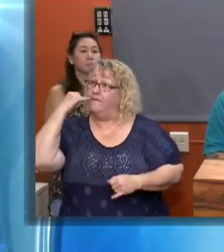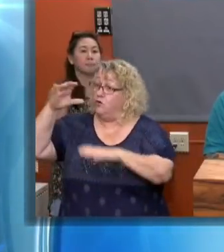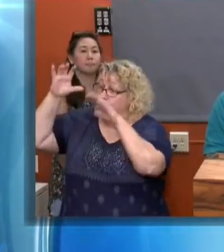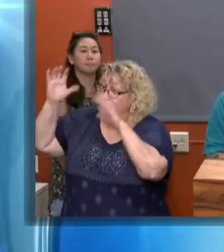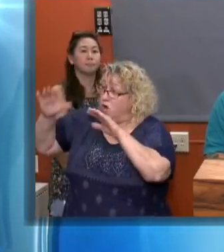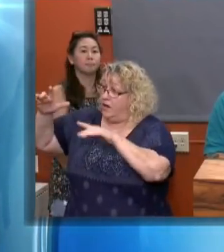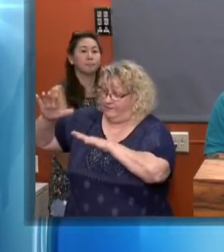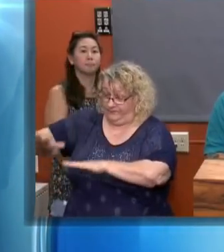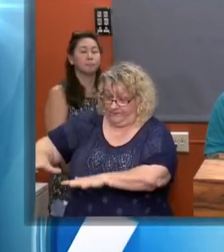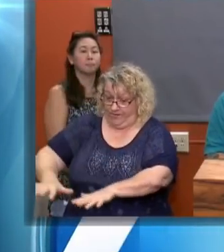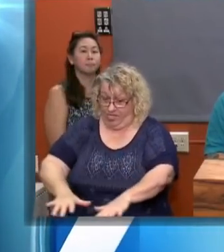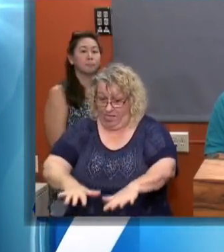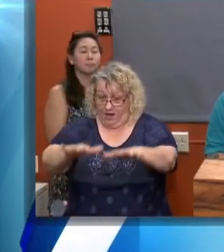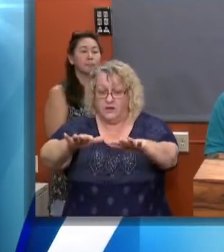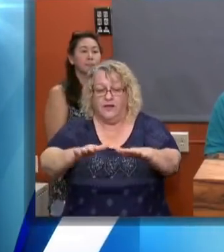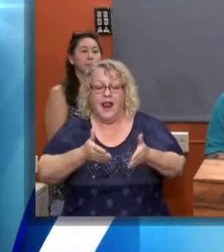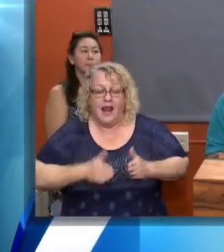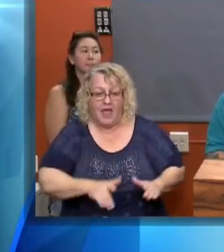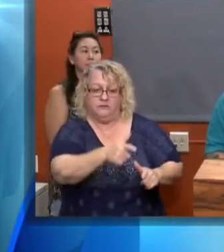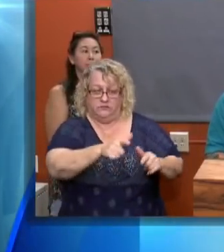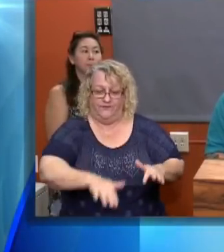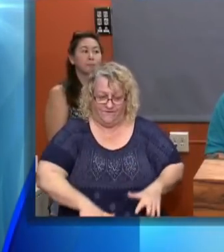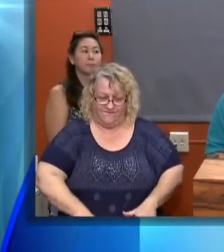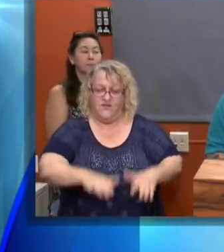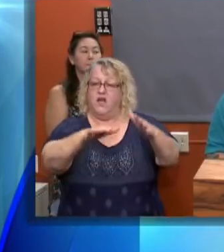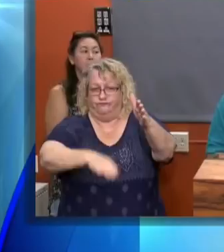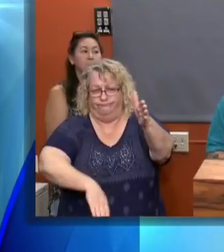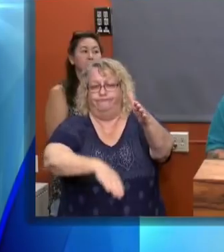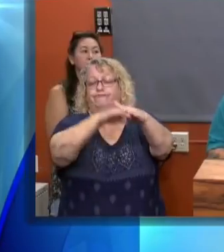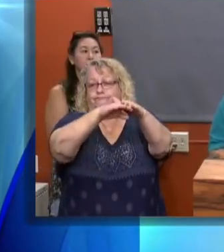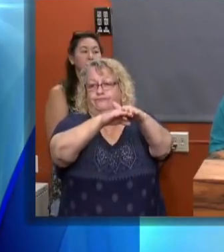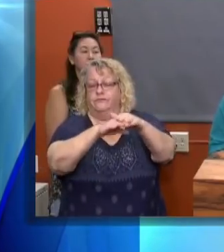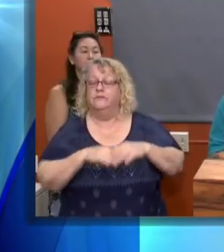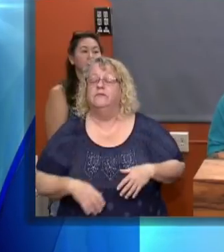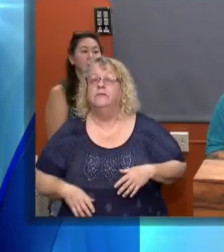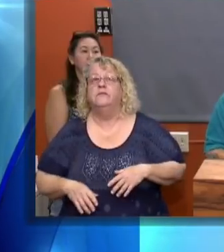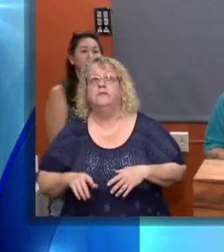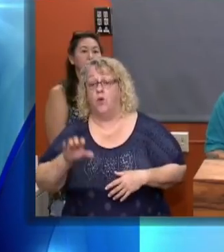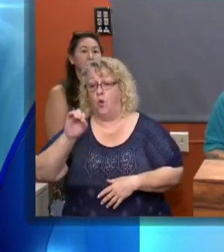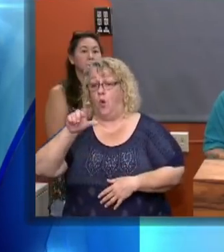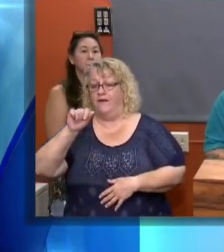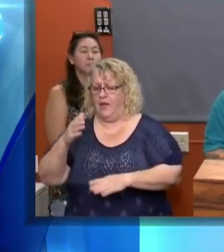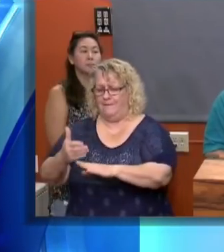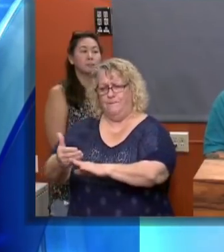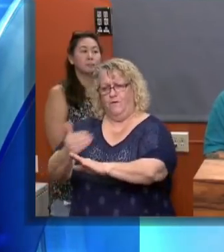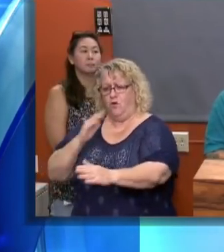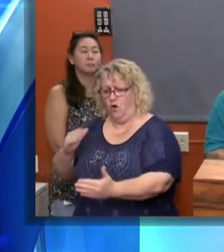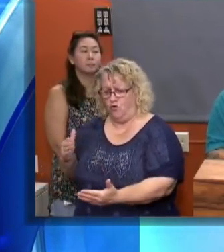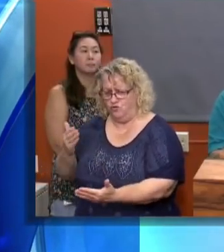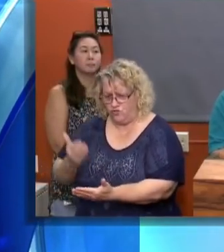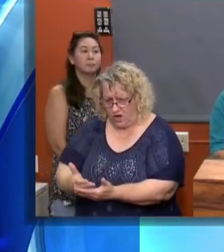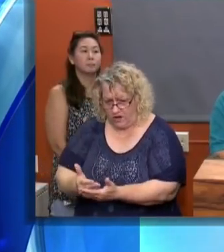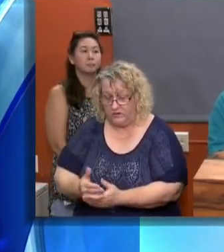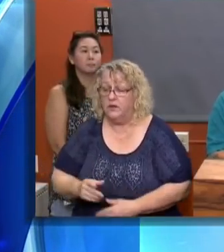BEFORE THE STORM STARTS TO LOWER LEVELS BEHIND IT, ALLOW FOR MORE CAPACITY BEHIND THE DAM. THIS IS DONE WITH THAT PARTICULAR?